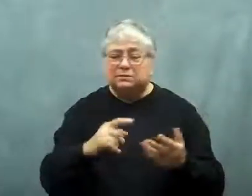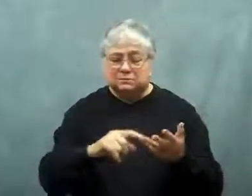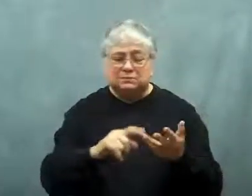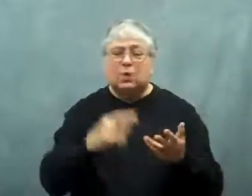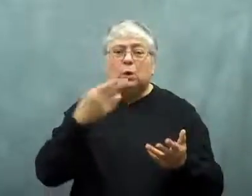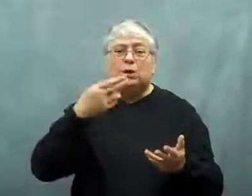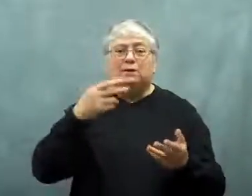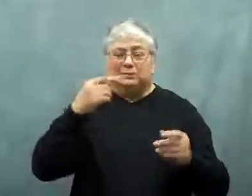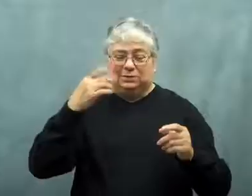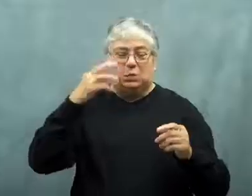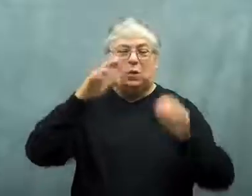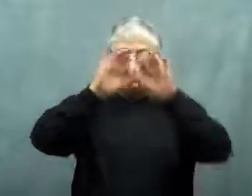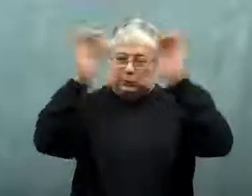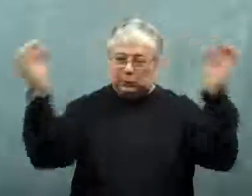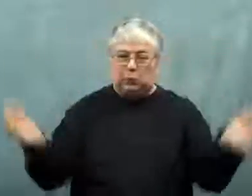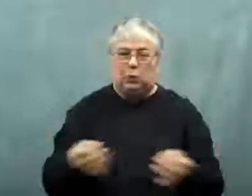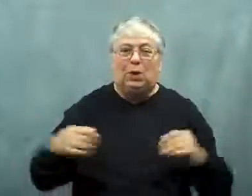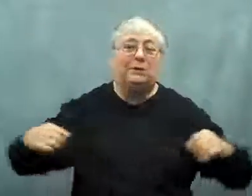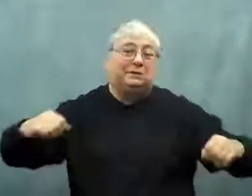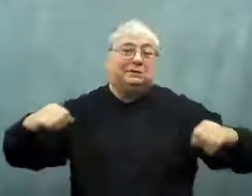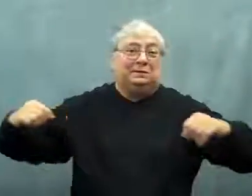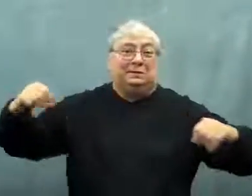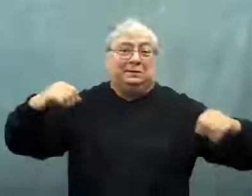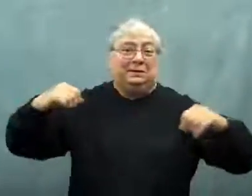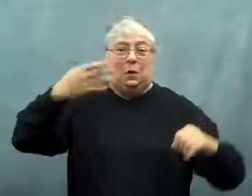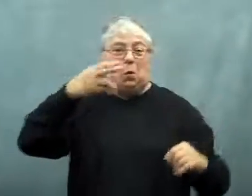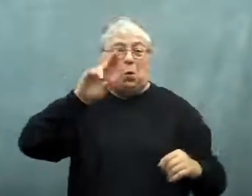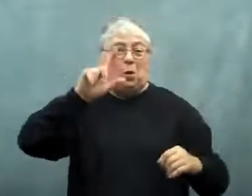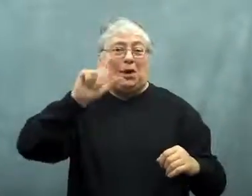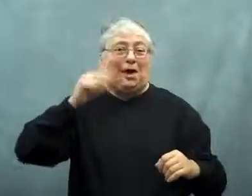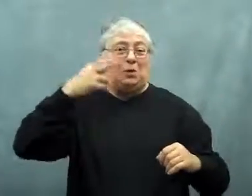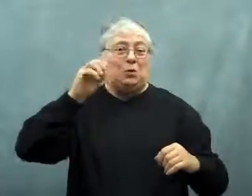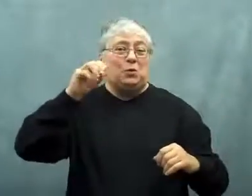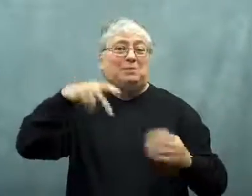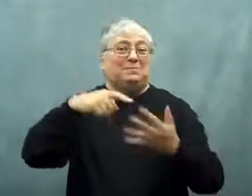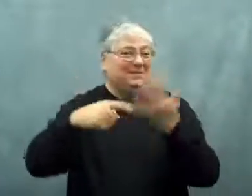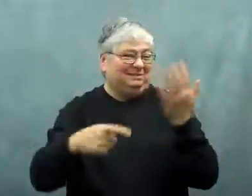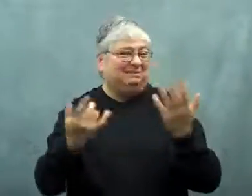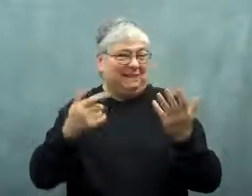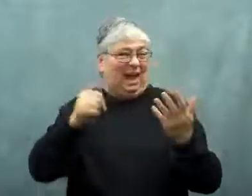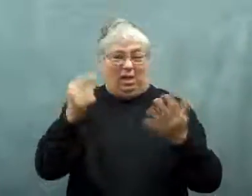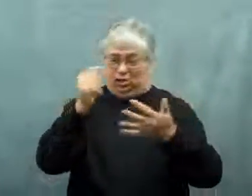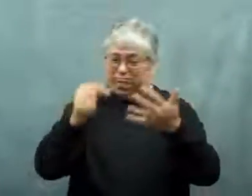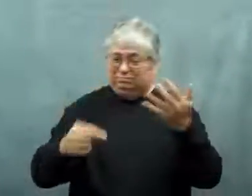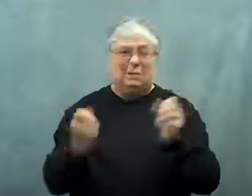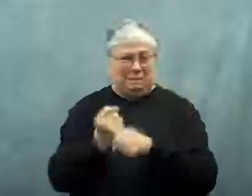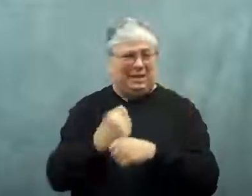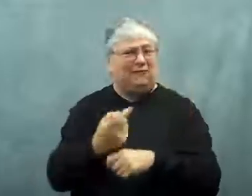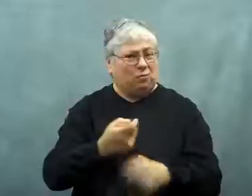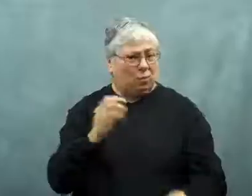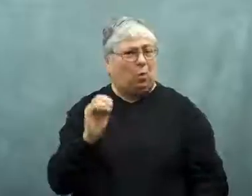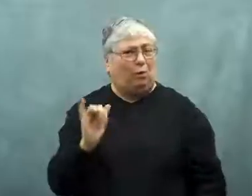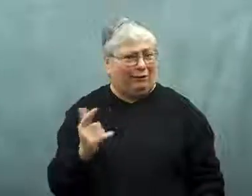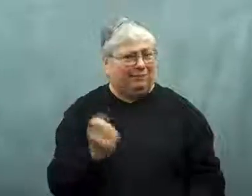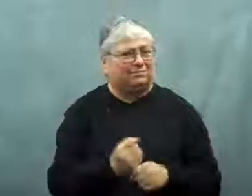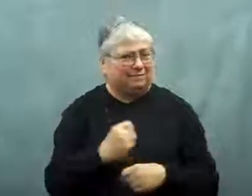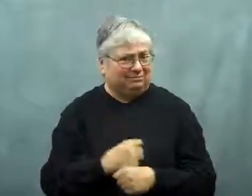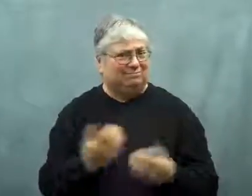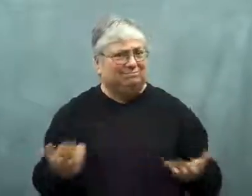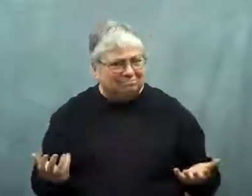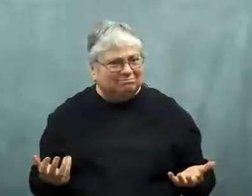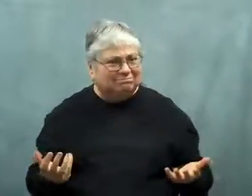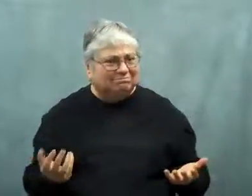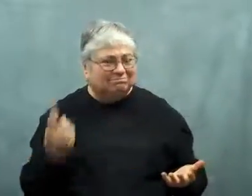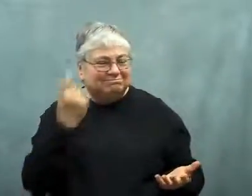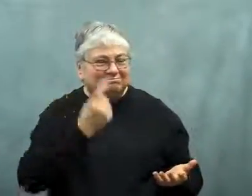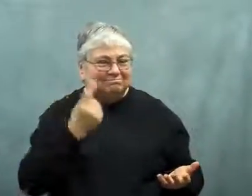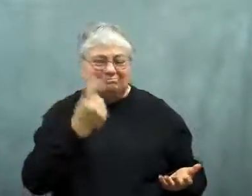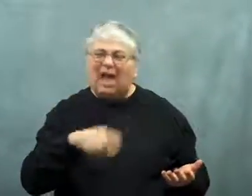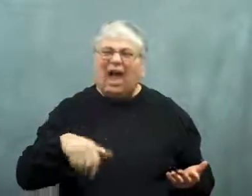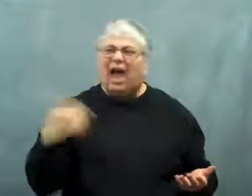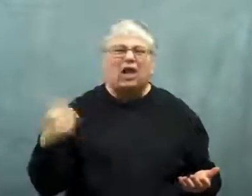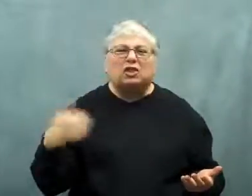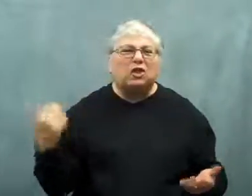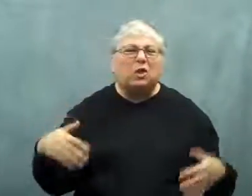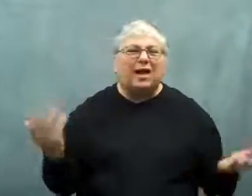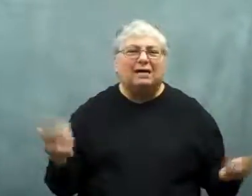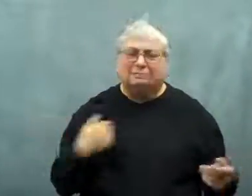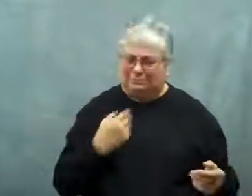even hula hoops. Many things are made from oil. Amazing.